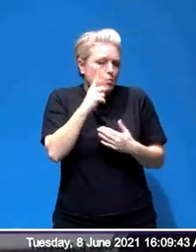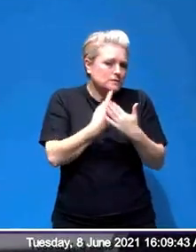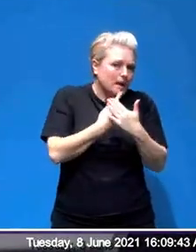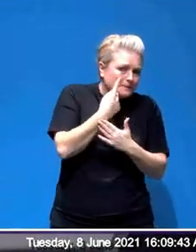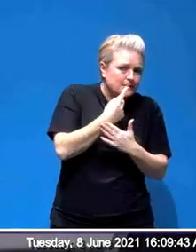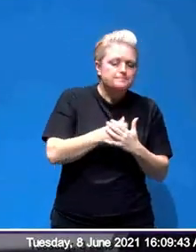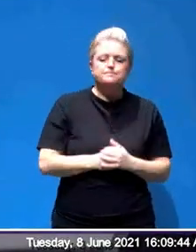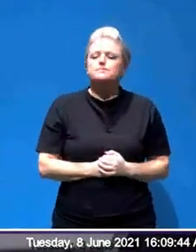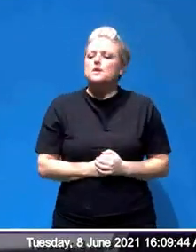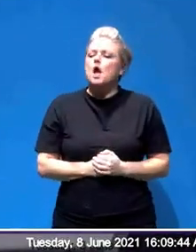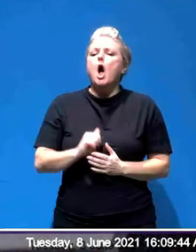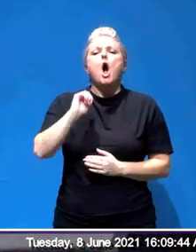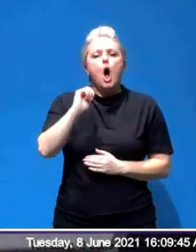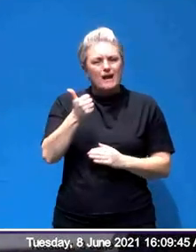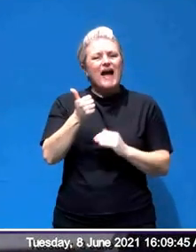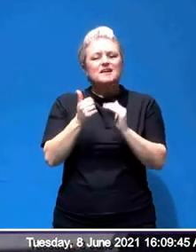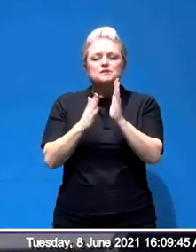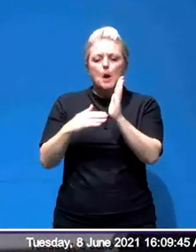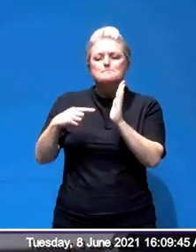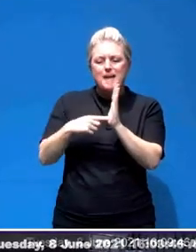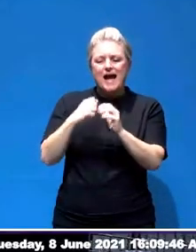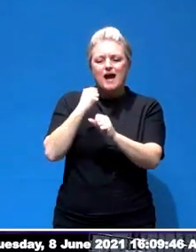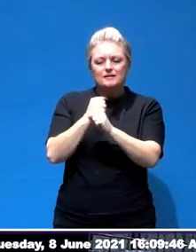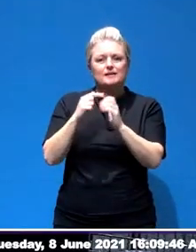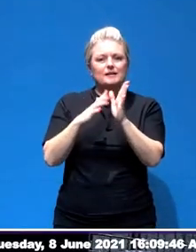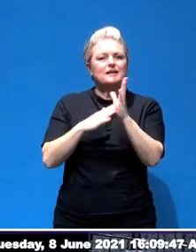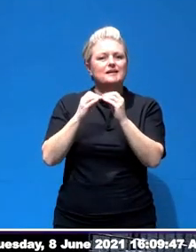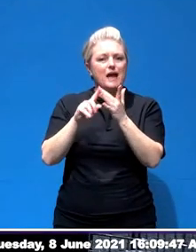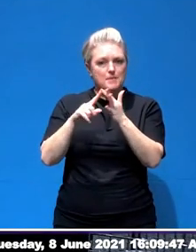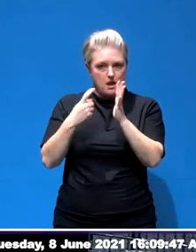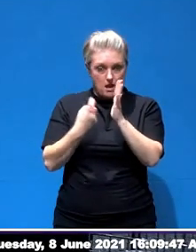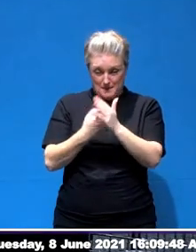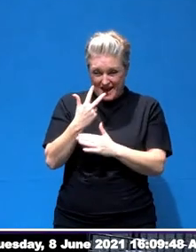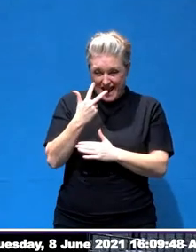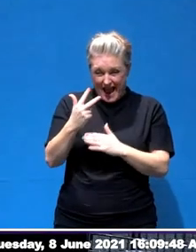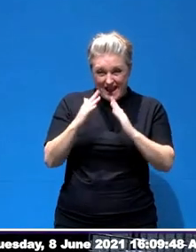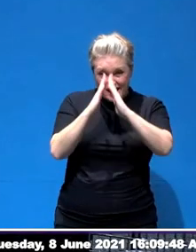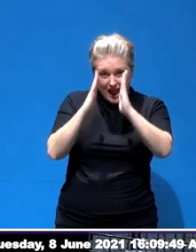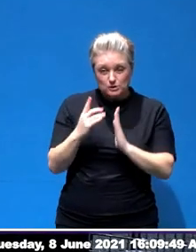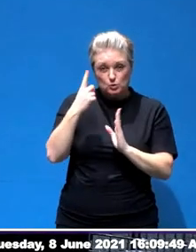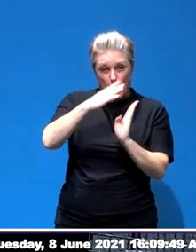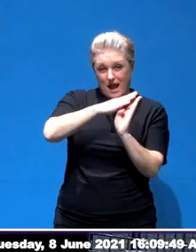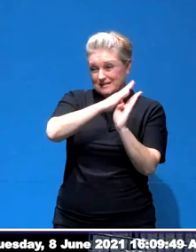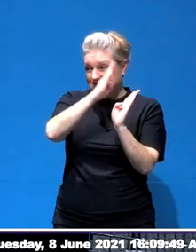COMMISSIONER McEWIN: Taking Mount Gambier, as you described, eight houses in one day, so how much time actually in one house?